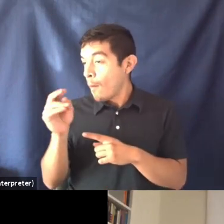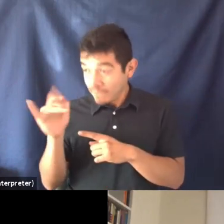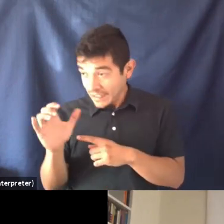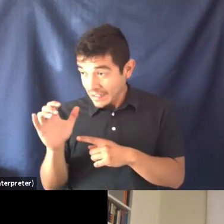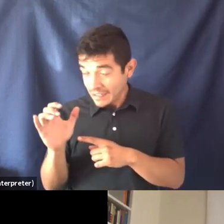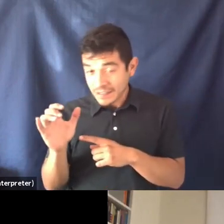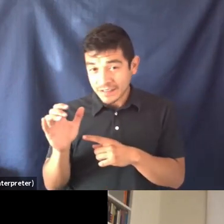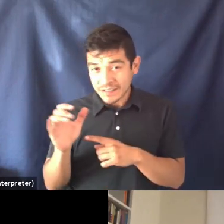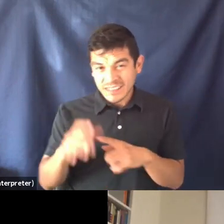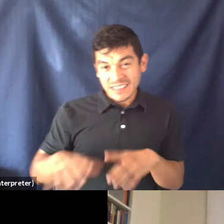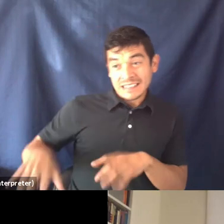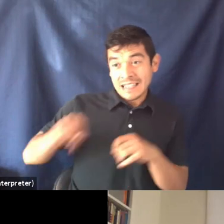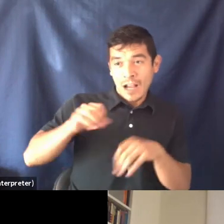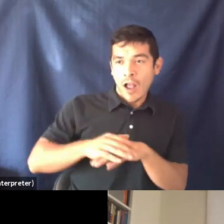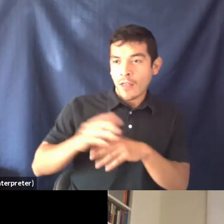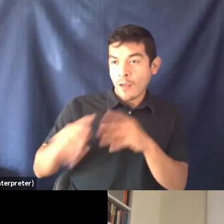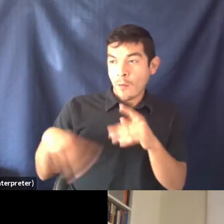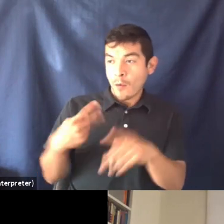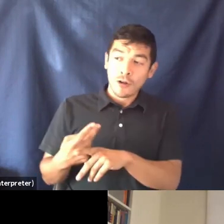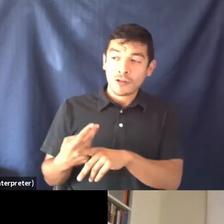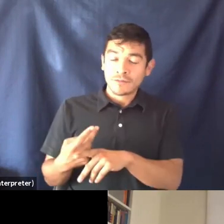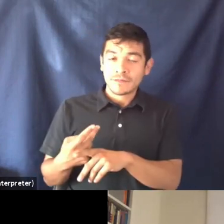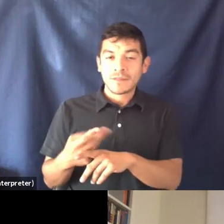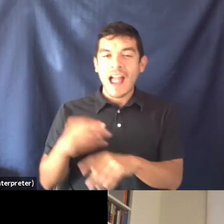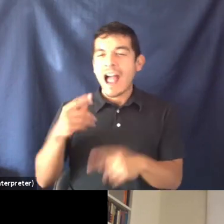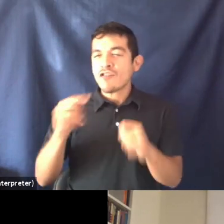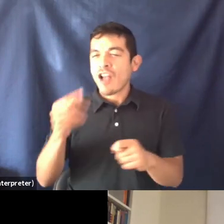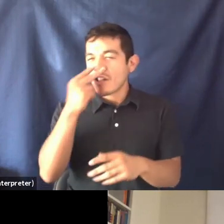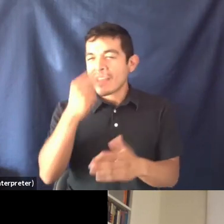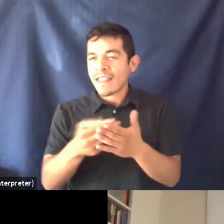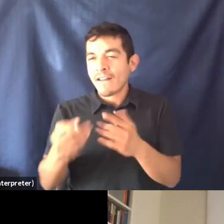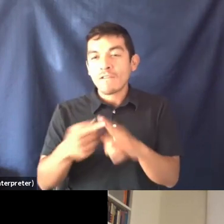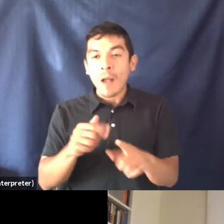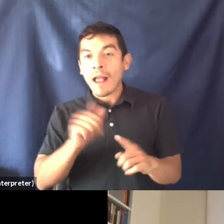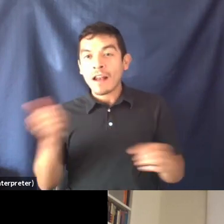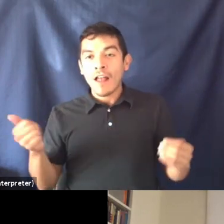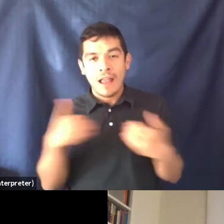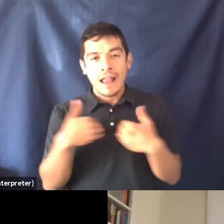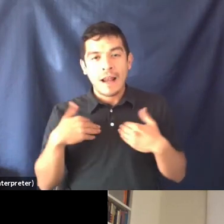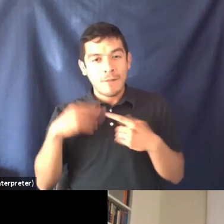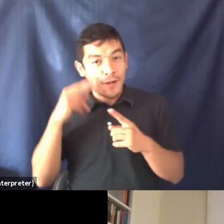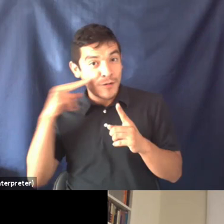on the world and, you know, trying to see things 'cause I think everybody who's had a dog you know,